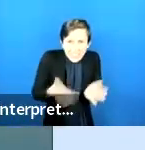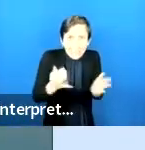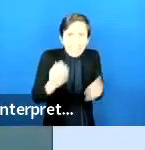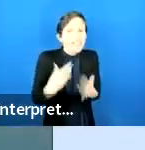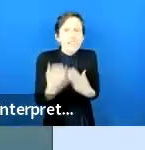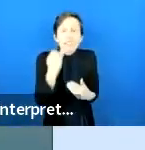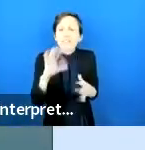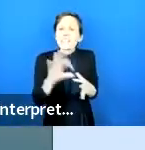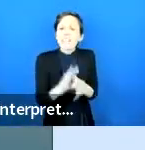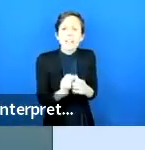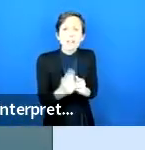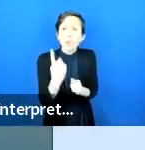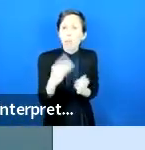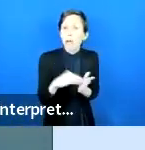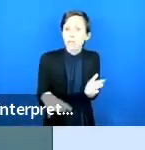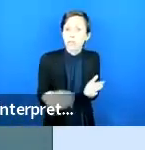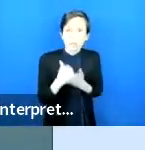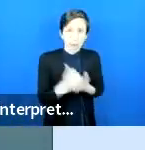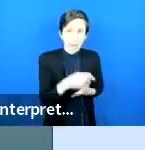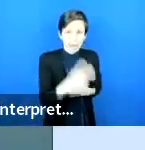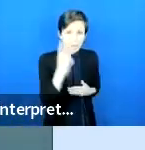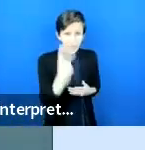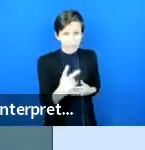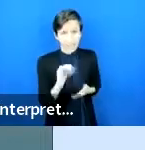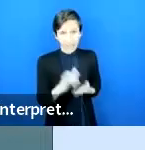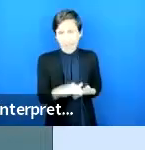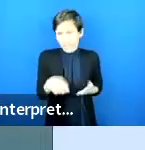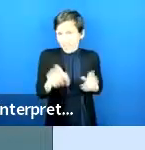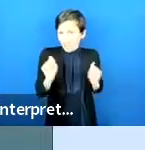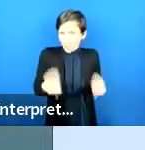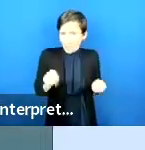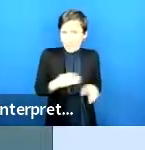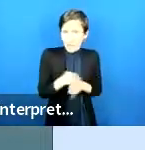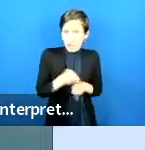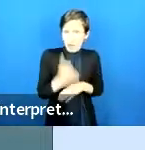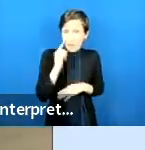helping them see that, that this could be a career for them in the future.